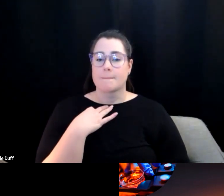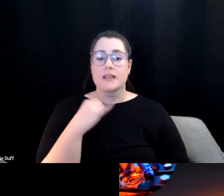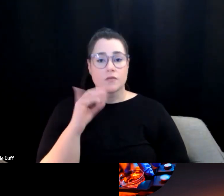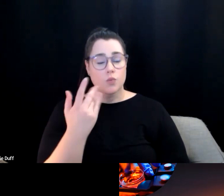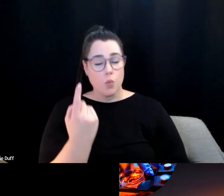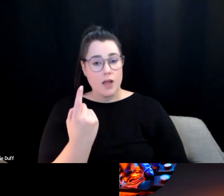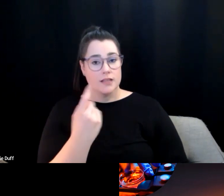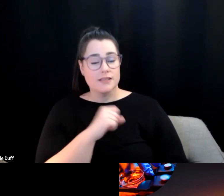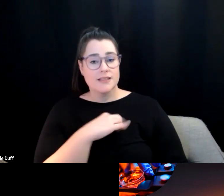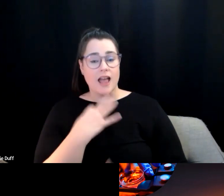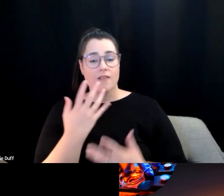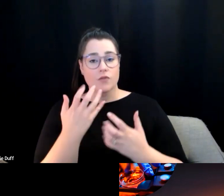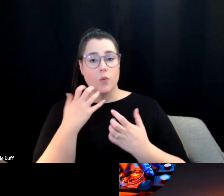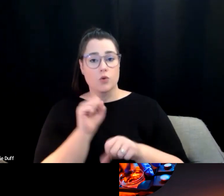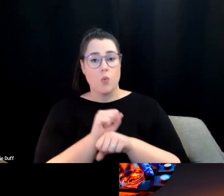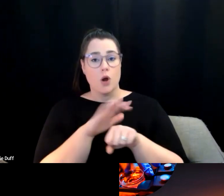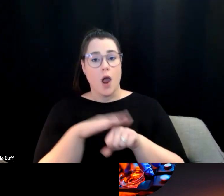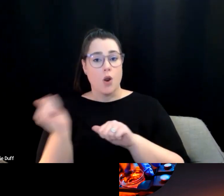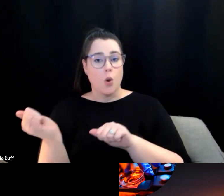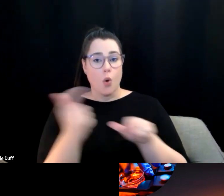you have to add them to that proposal as an Other Authorized User.